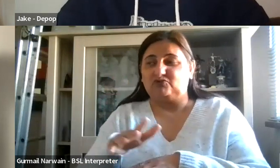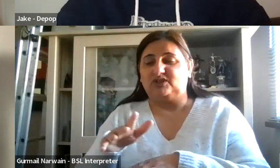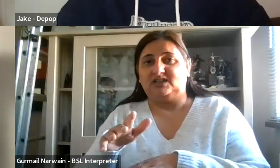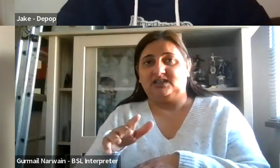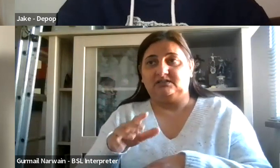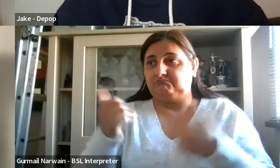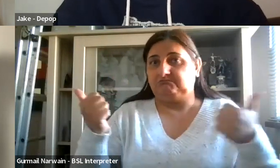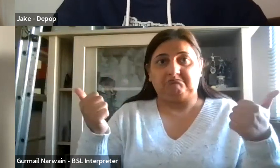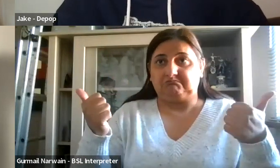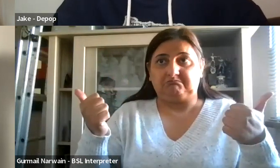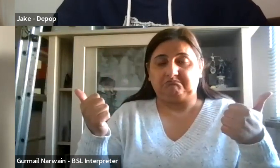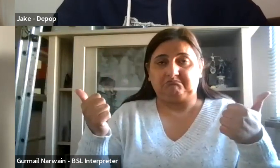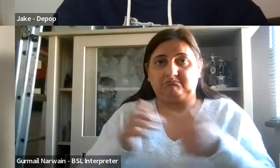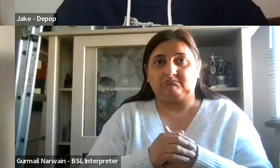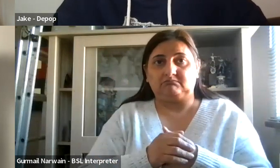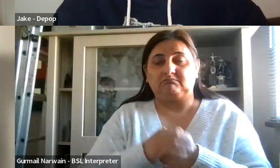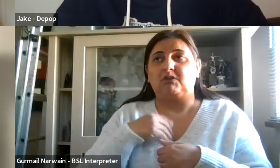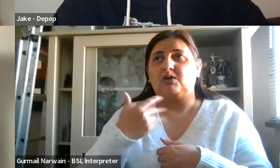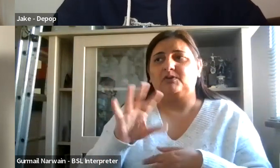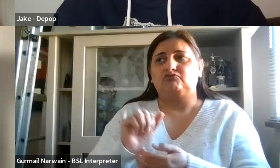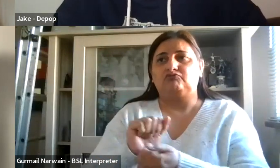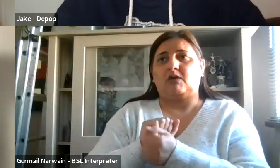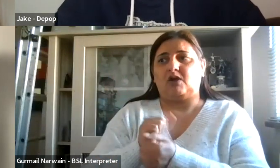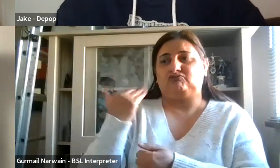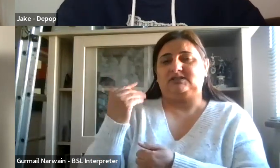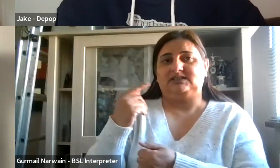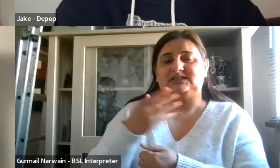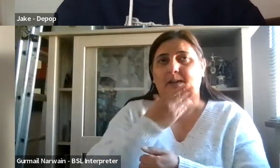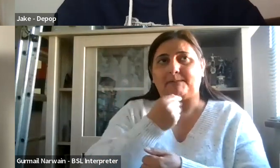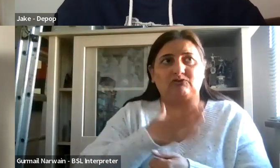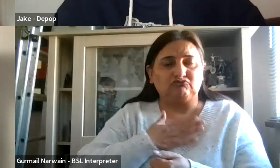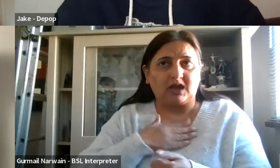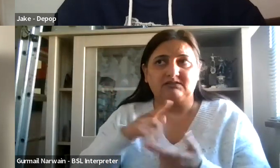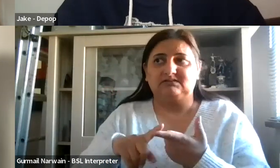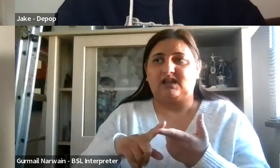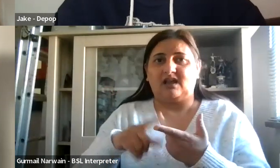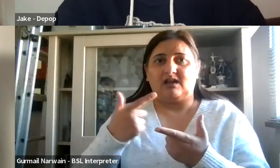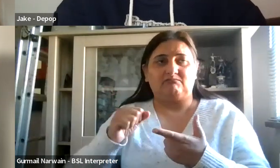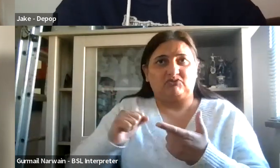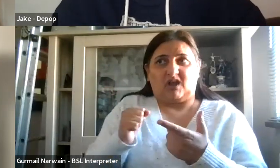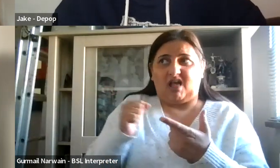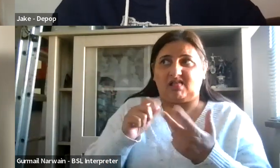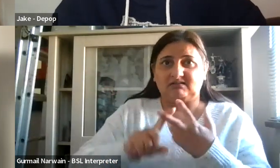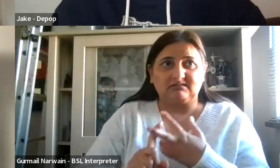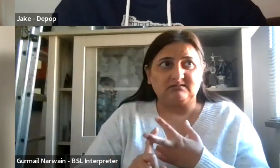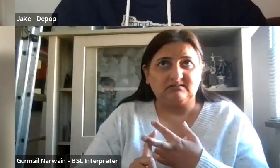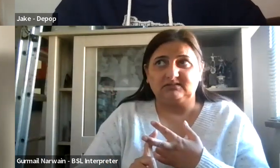So you know, I recently hired someone based up in Manchester. Jake Jake JAKE: No, not at all, we have people all over the UK. We have people in Scotland, you know.